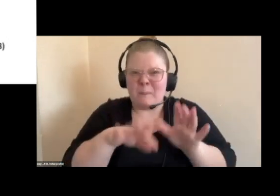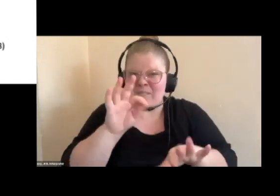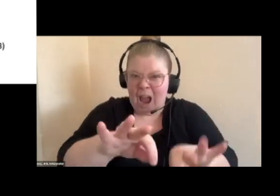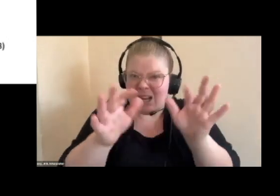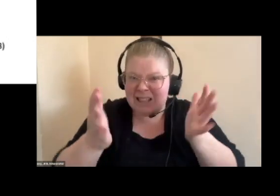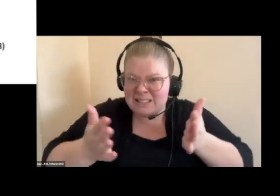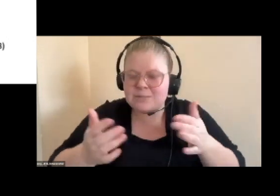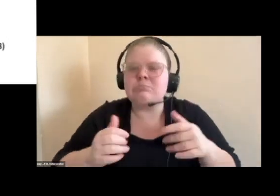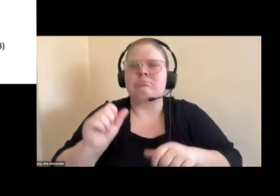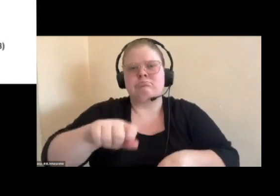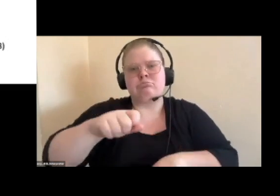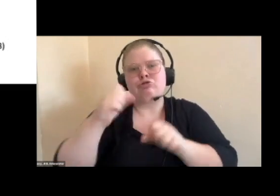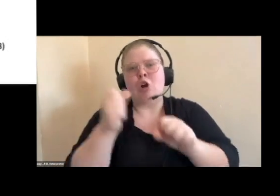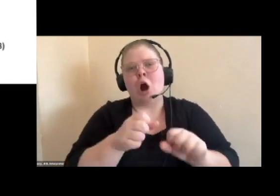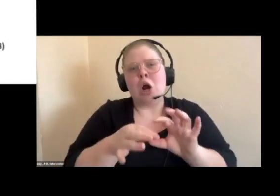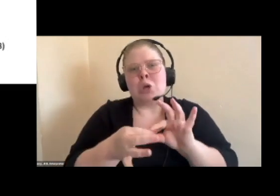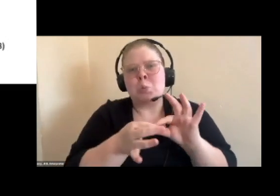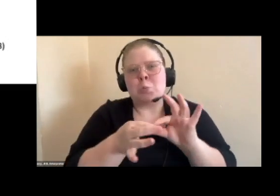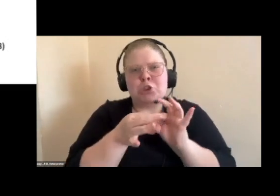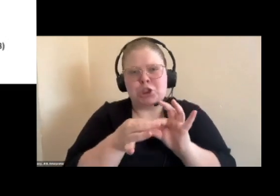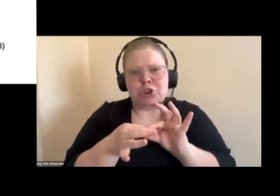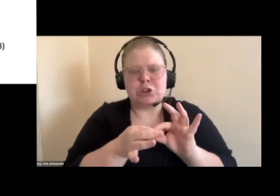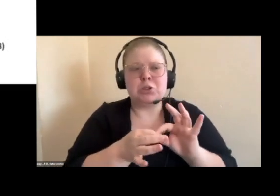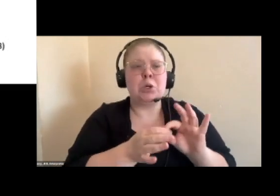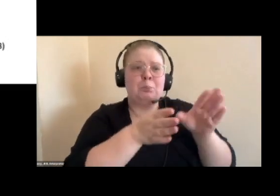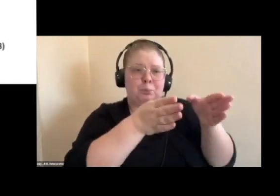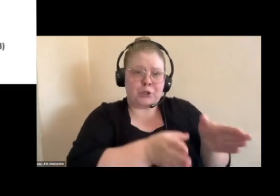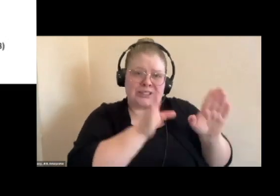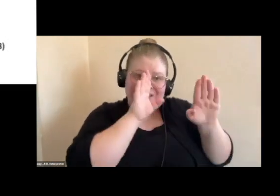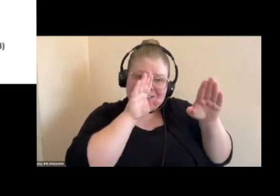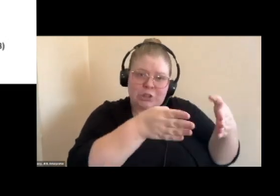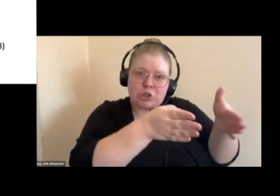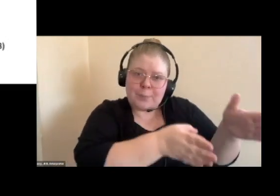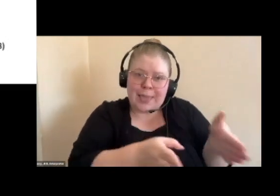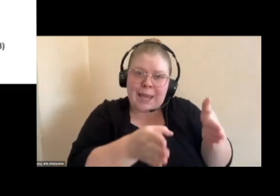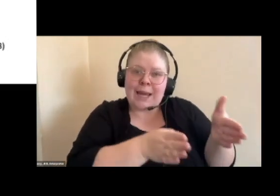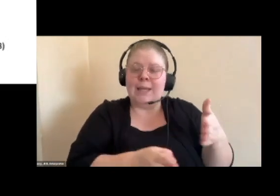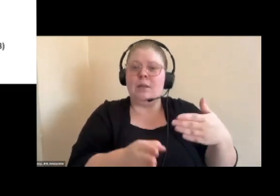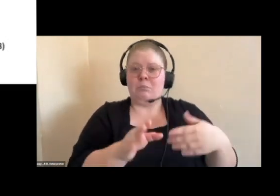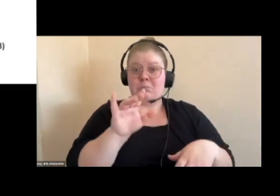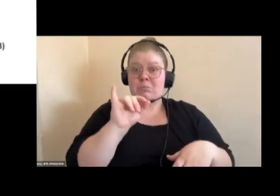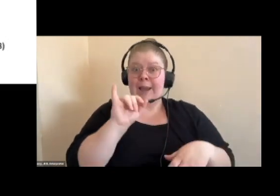associations between person centered planning, when people report that they're receiving